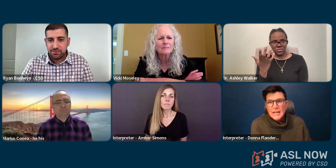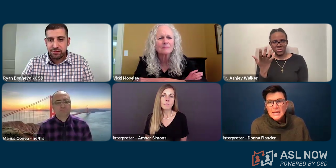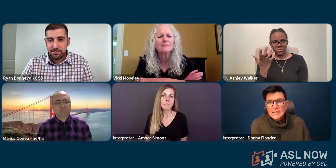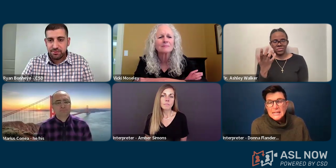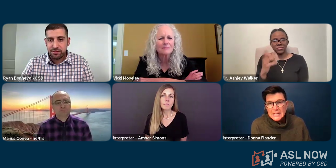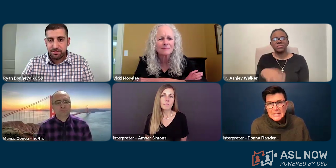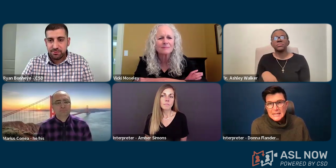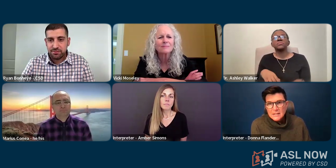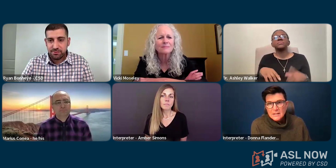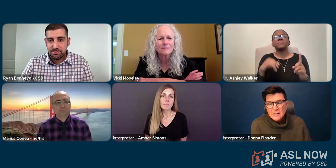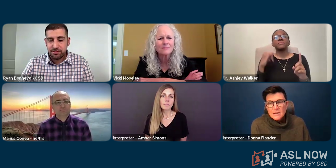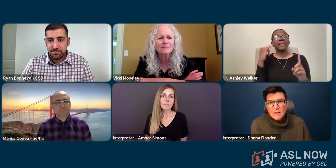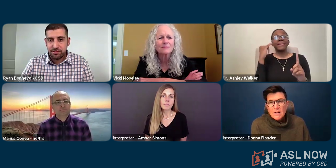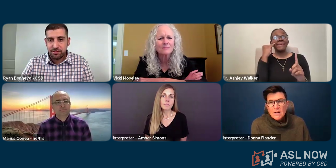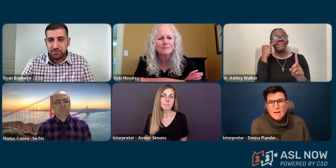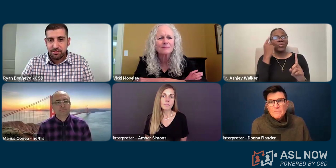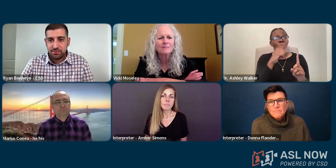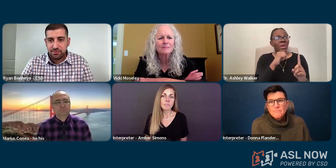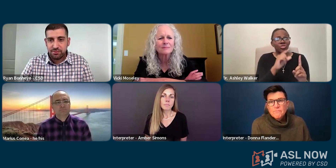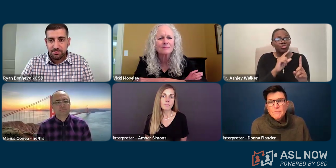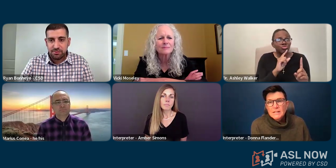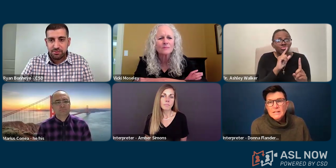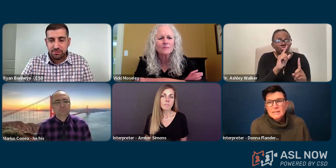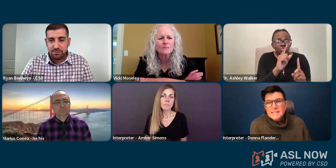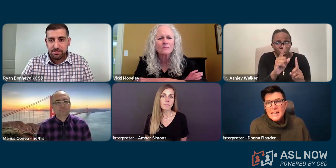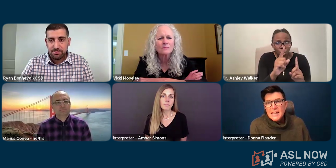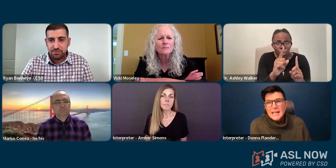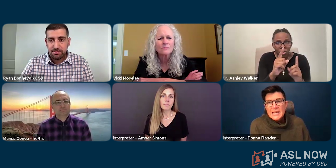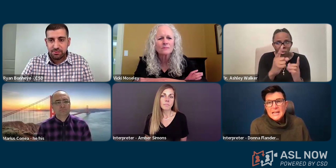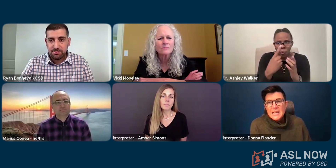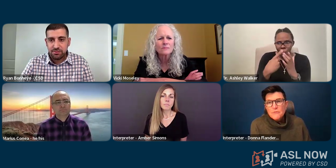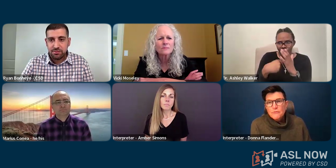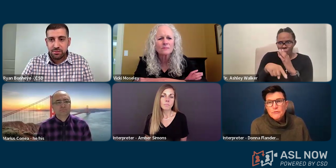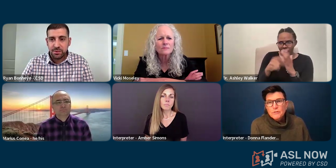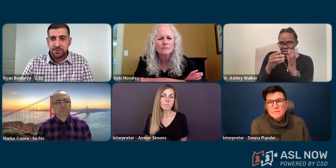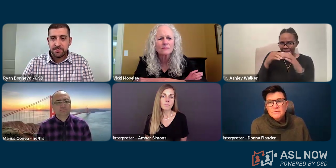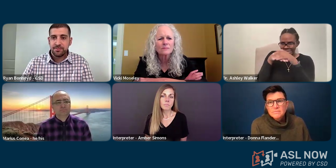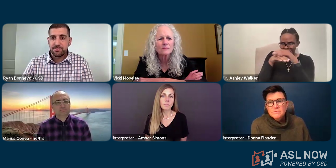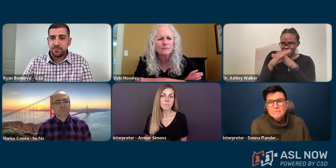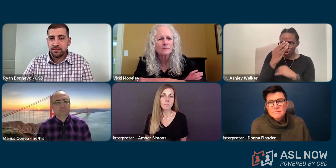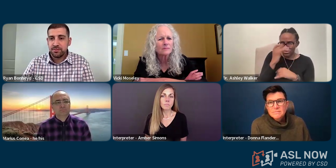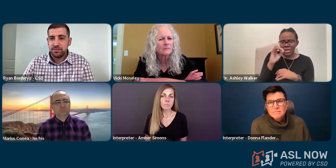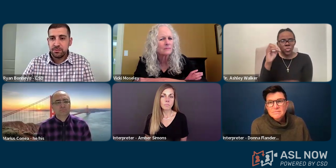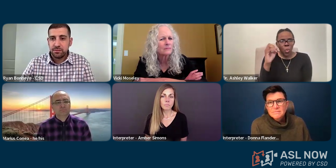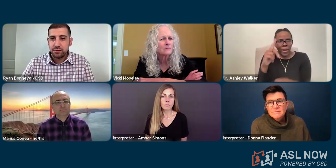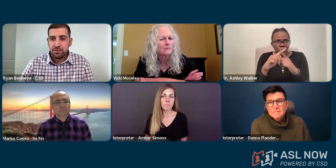that they need. Let's say if